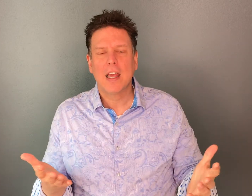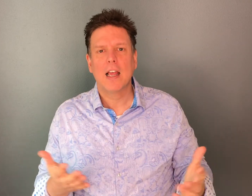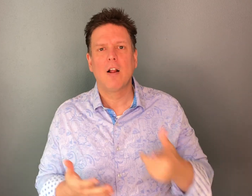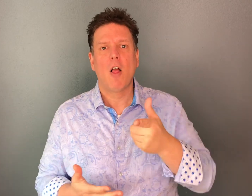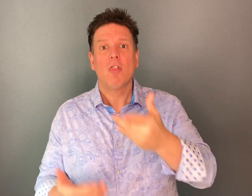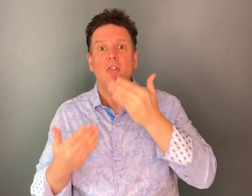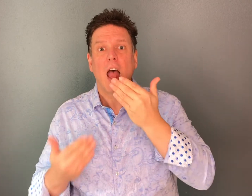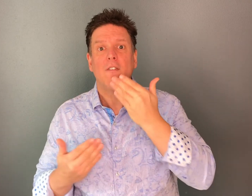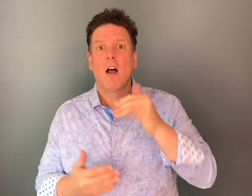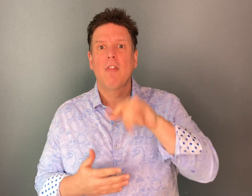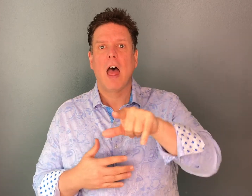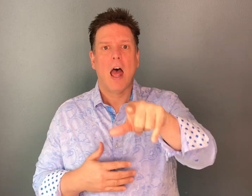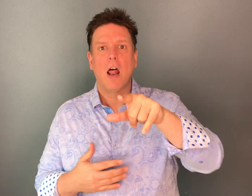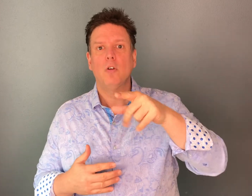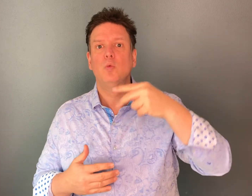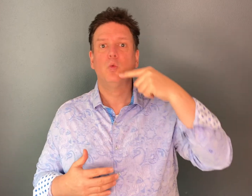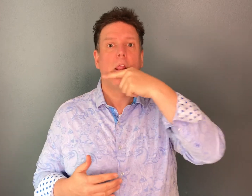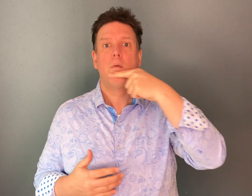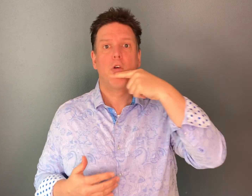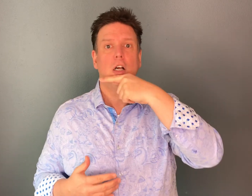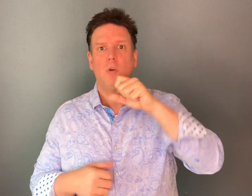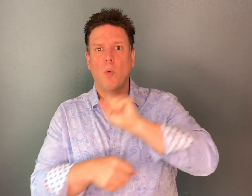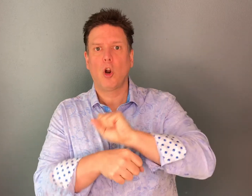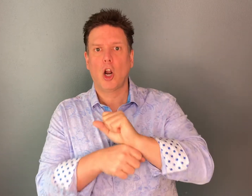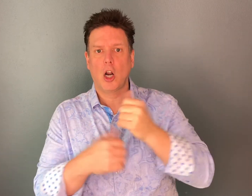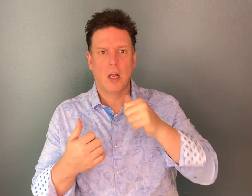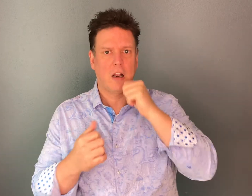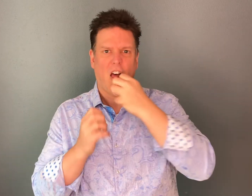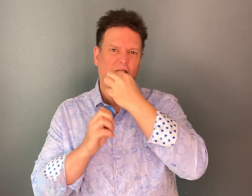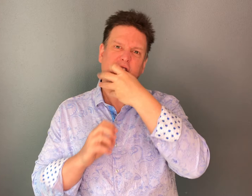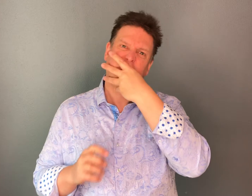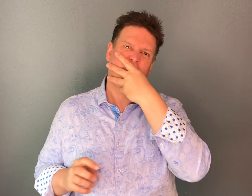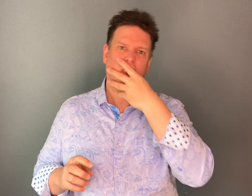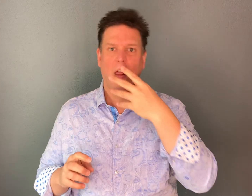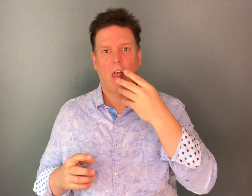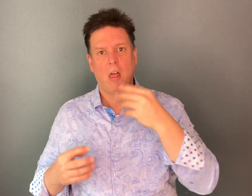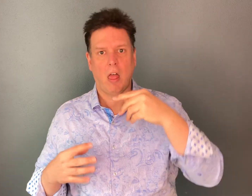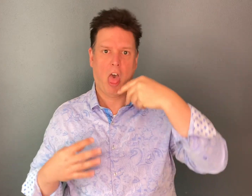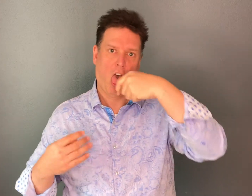everything in your life. The fact that your toothbrush works